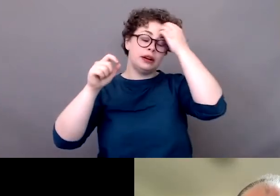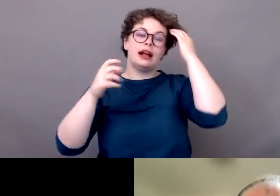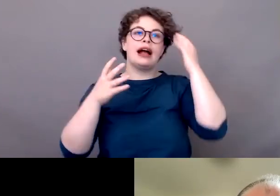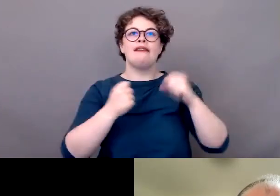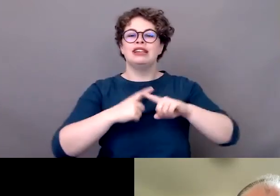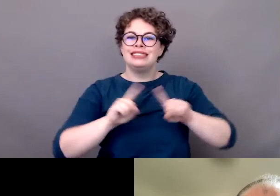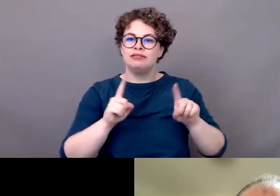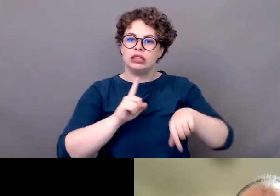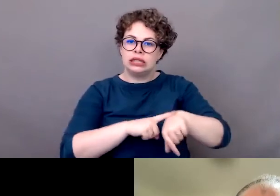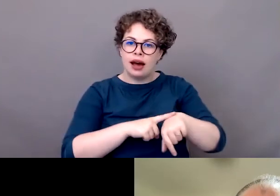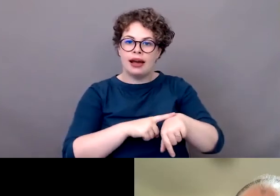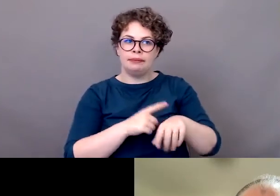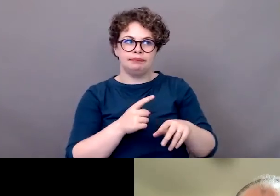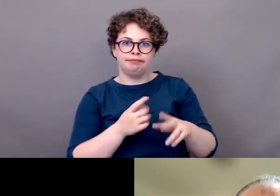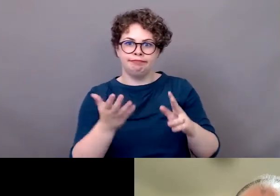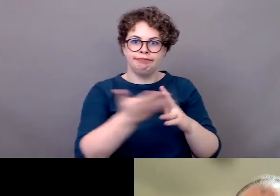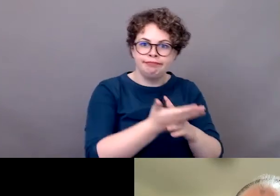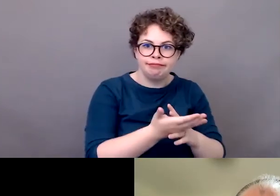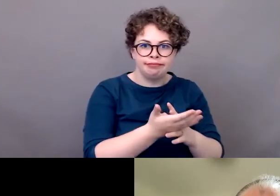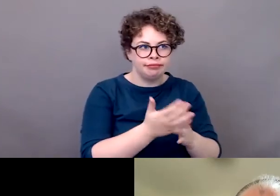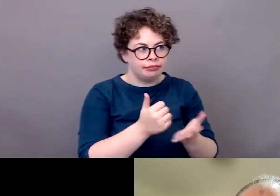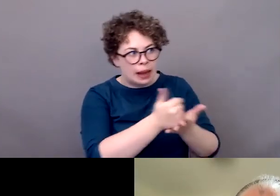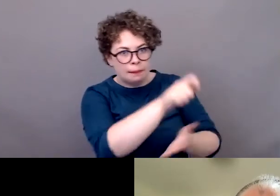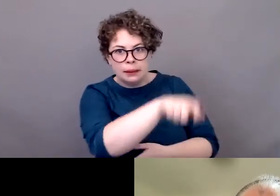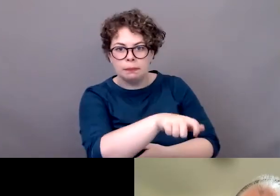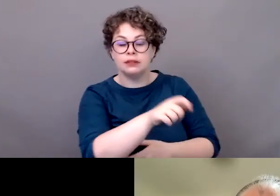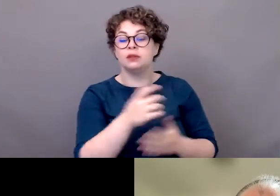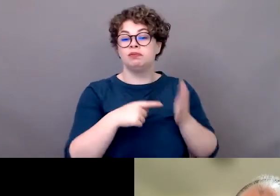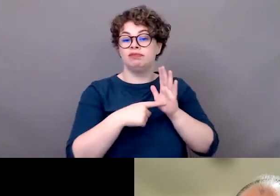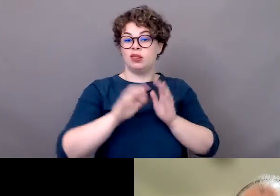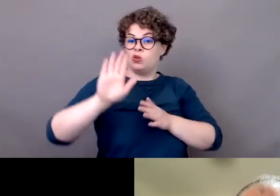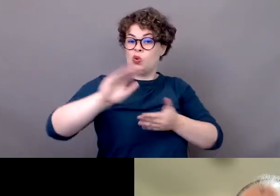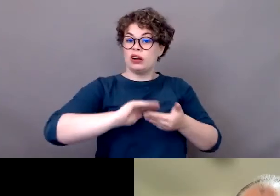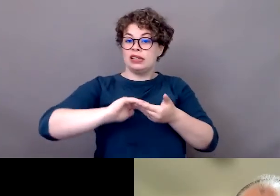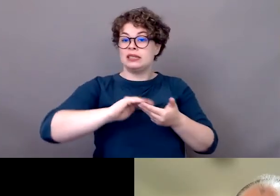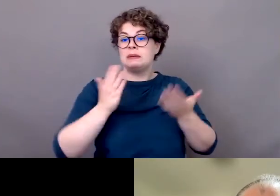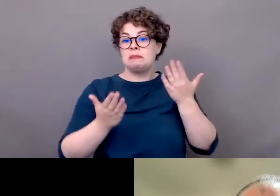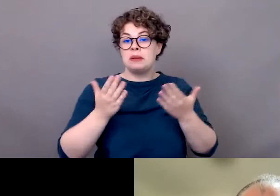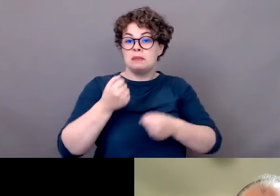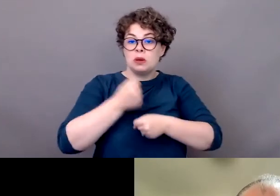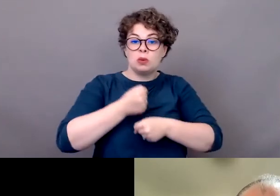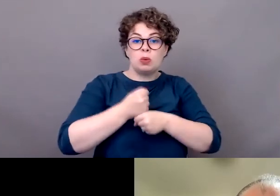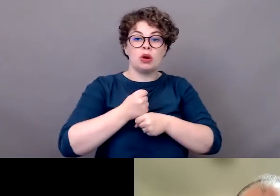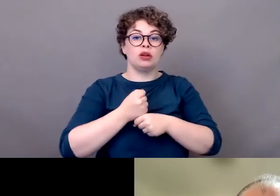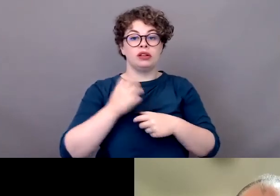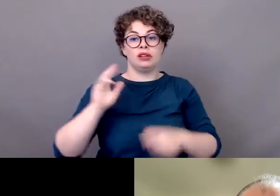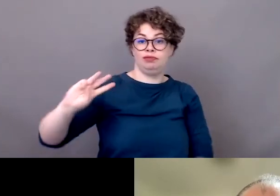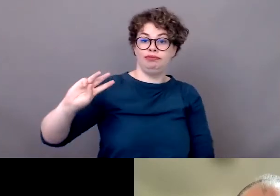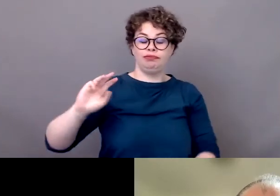data. So, for example, if you're an organisation focusing on delivering WASH services it might